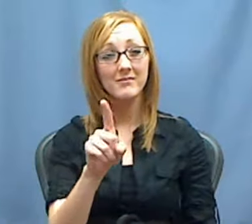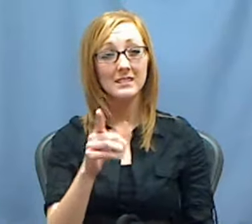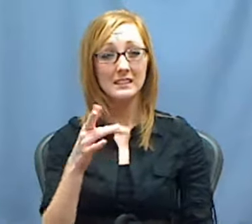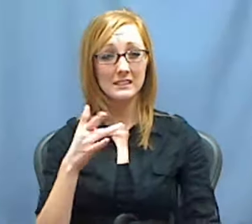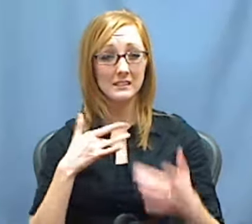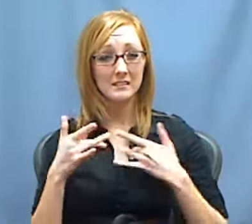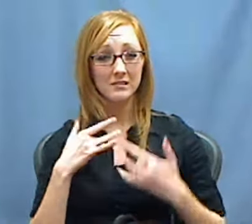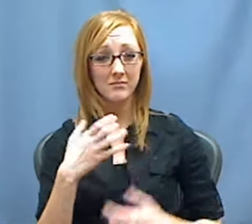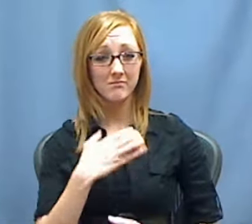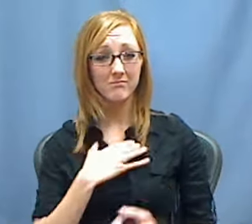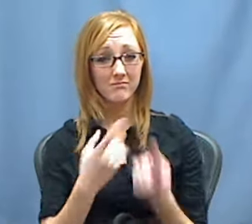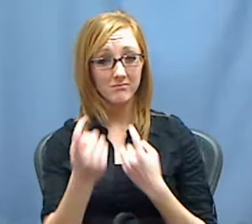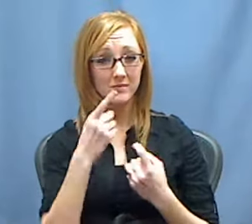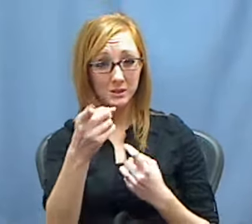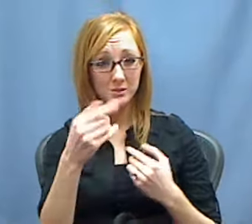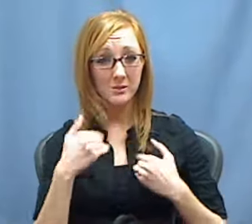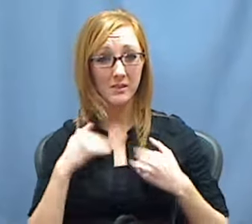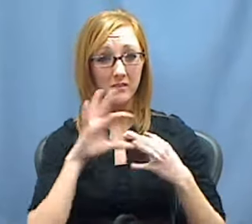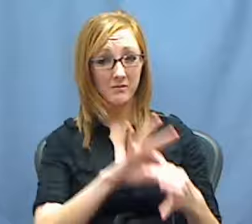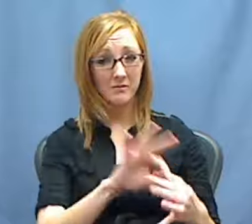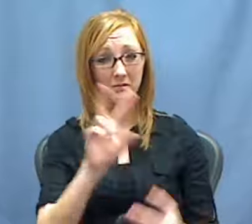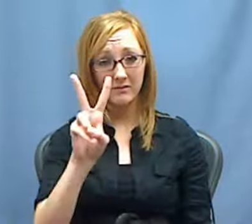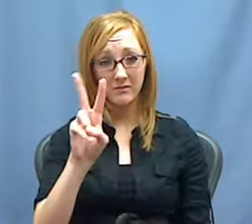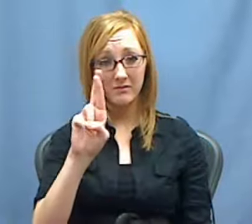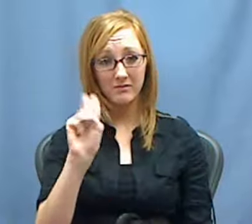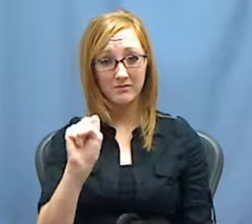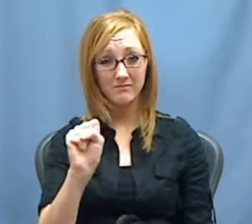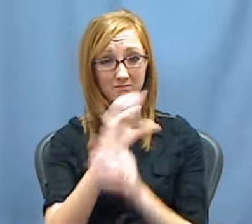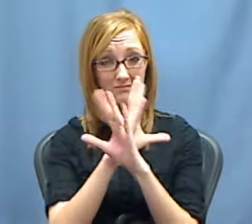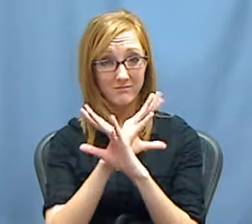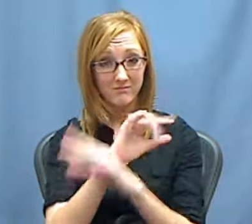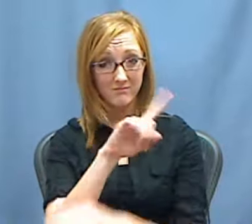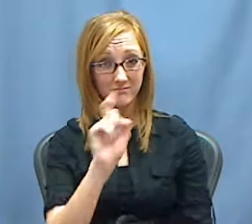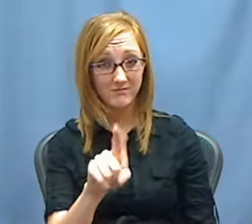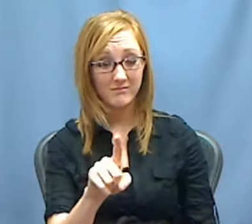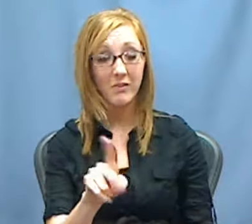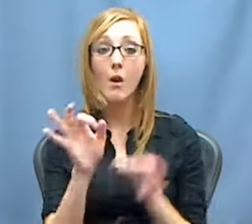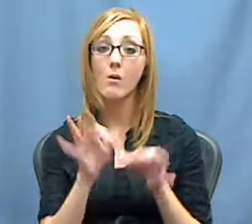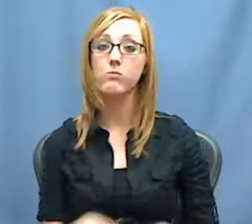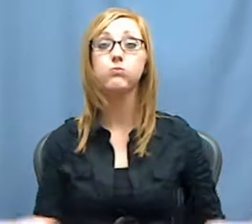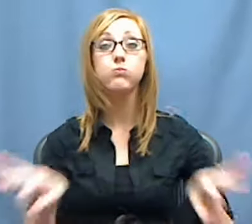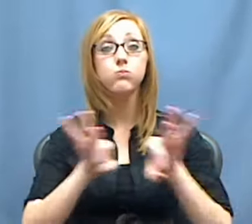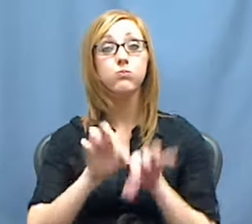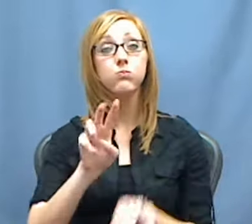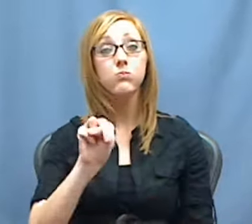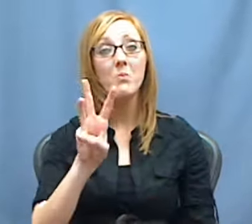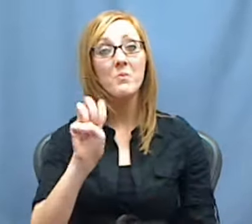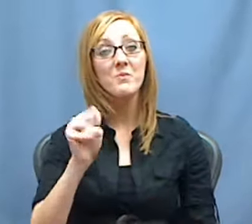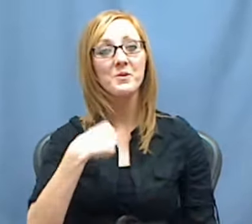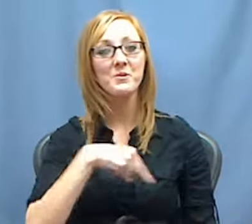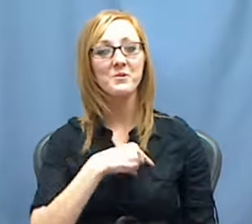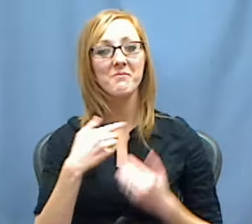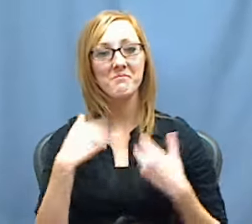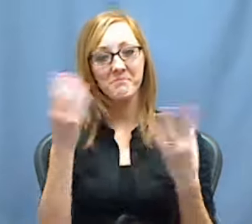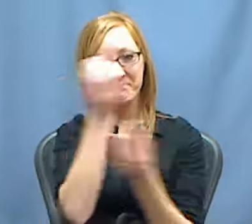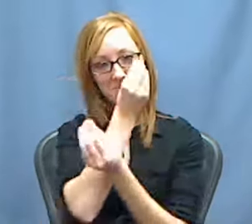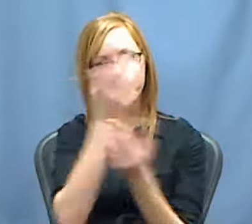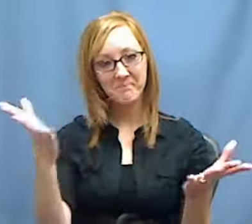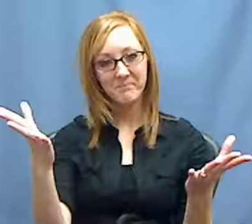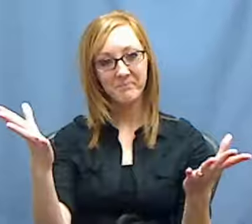We have an important announcement for those of you who have concerns, complaints, or questions about Video Relay Service (VRS).